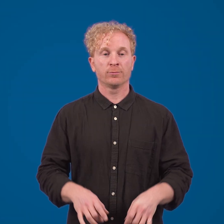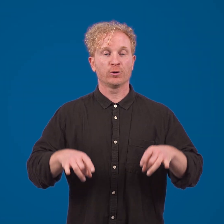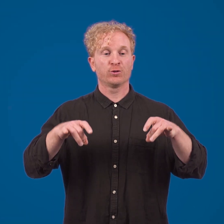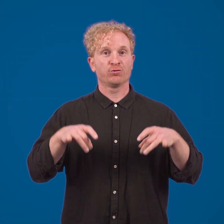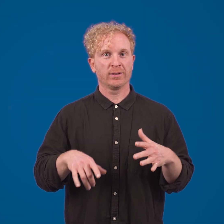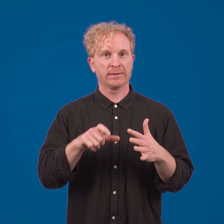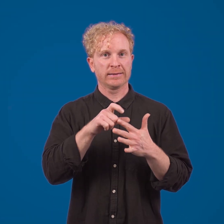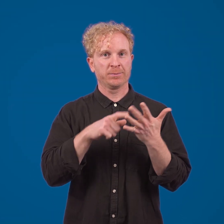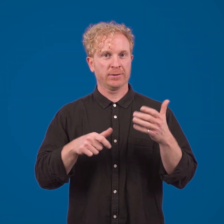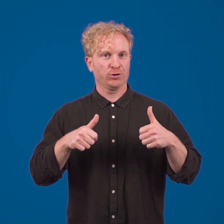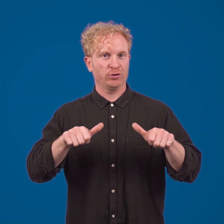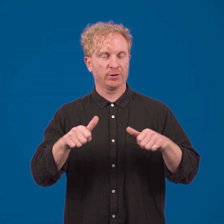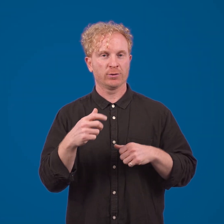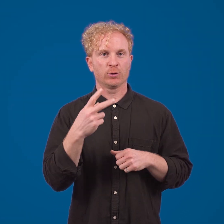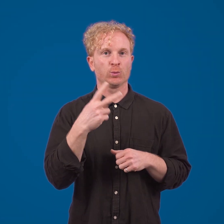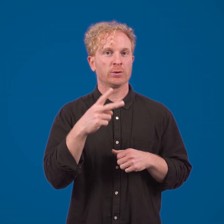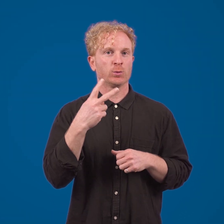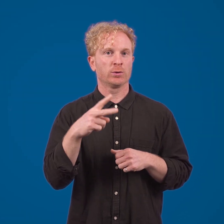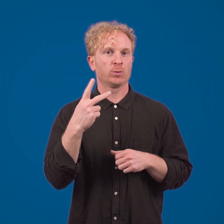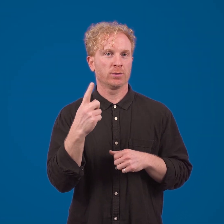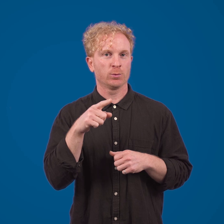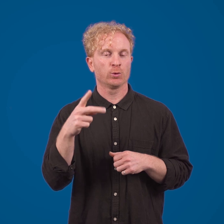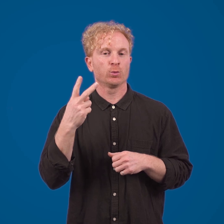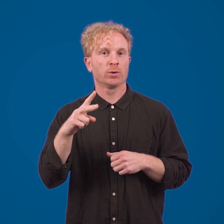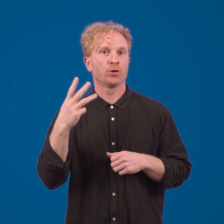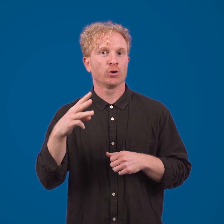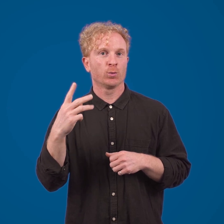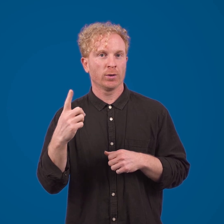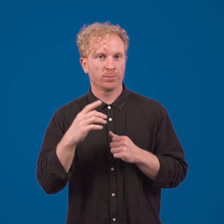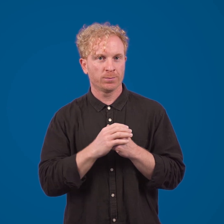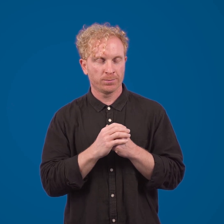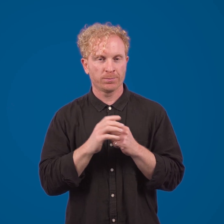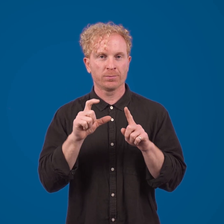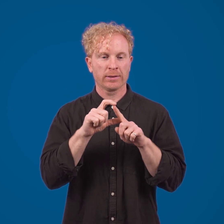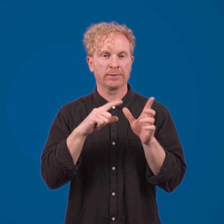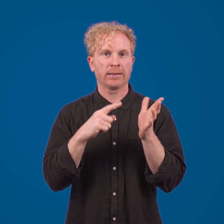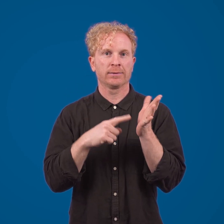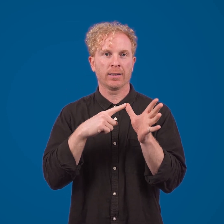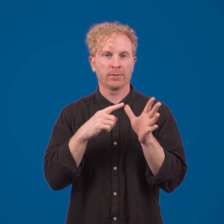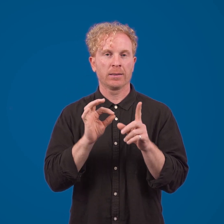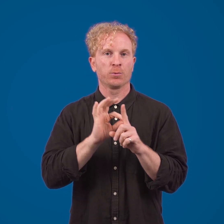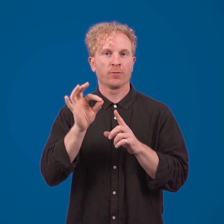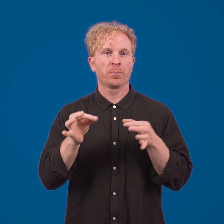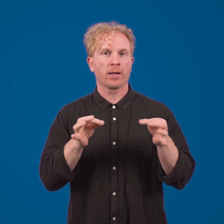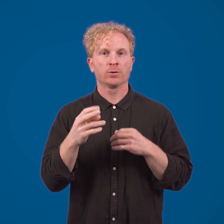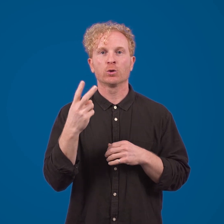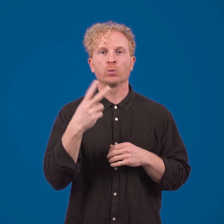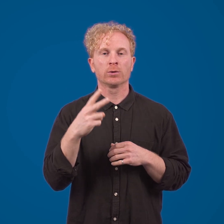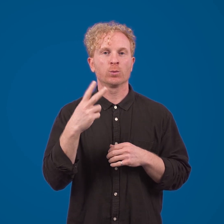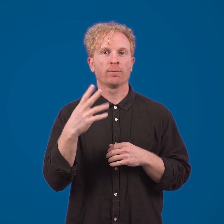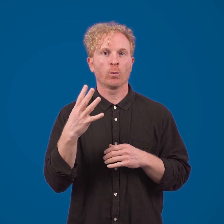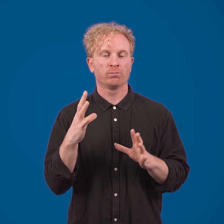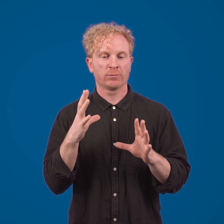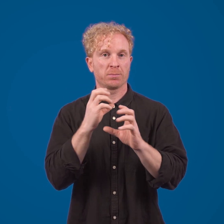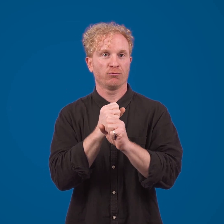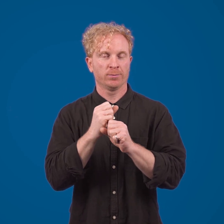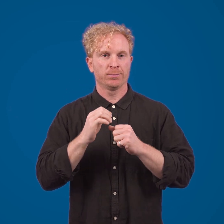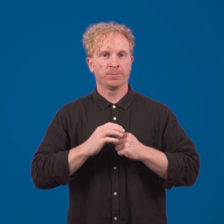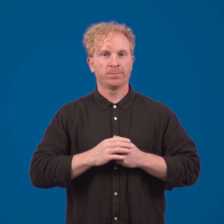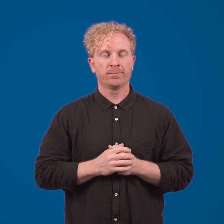Australia’s Disability Strategy 2021 – 2031 Data Improvement Plan 2024 Summary